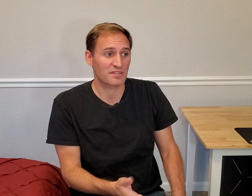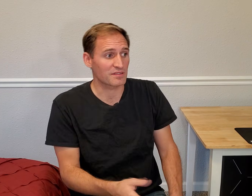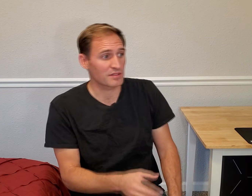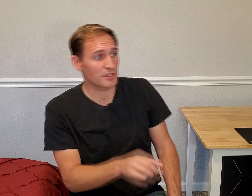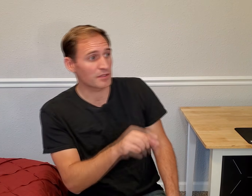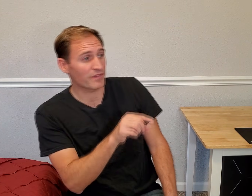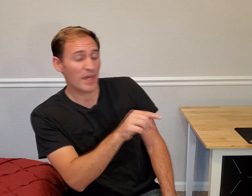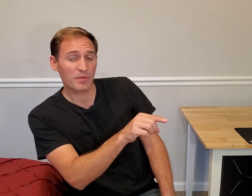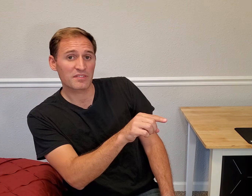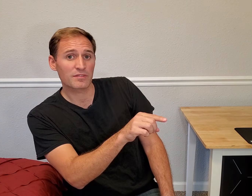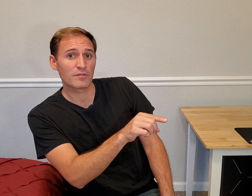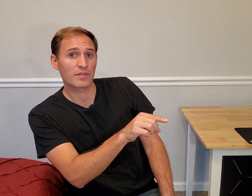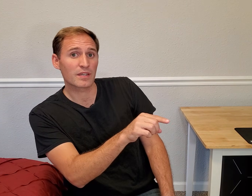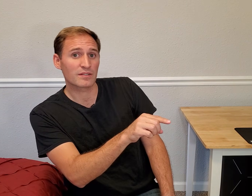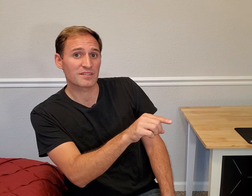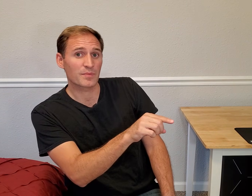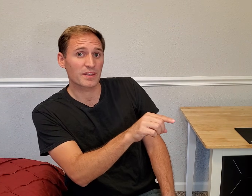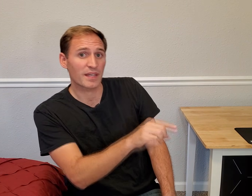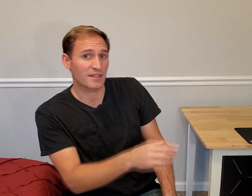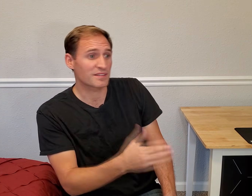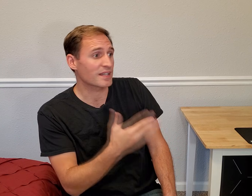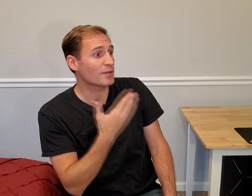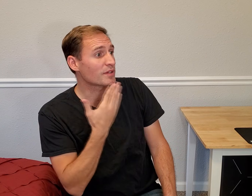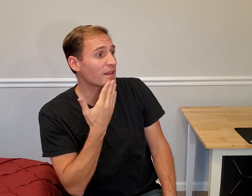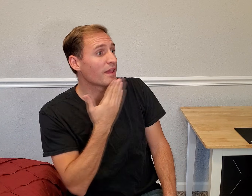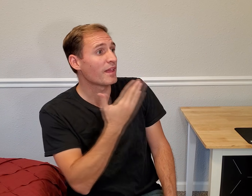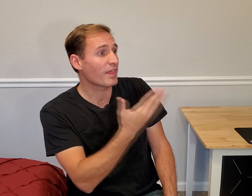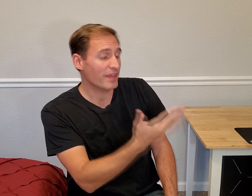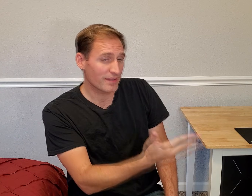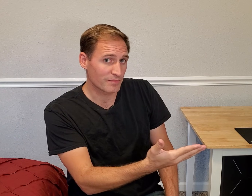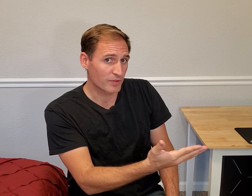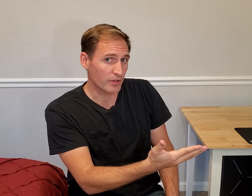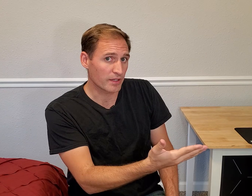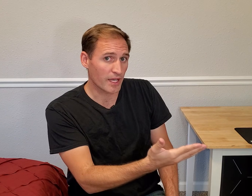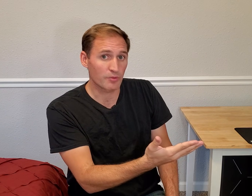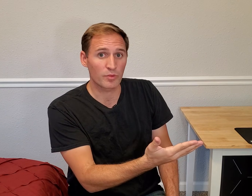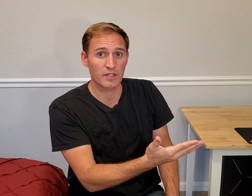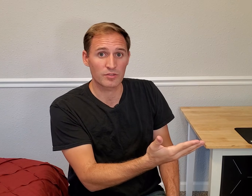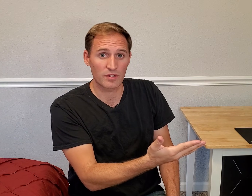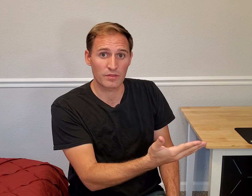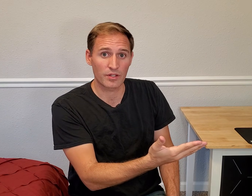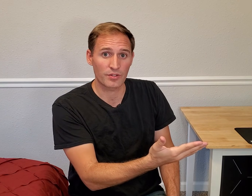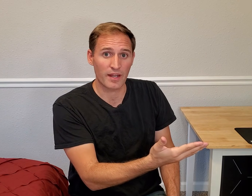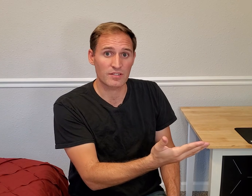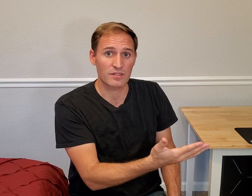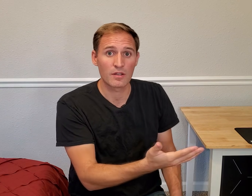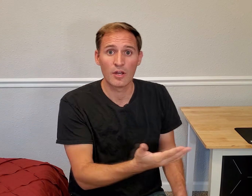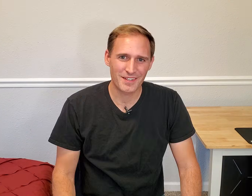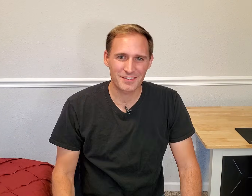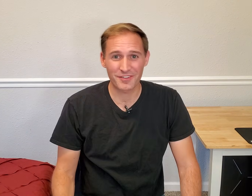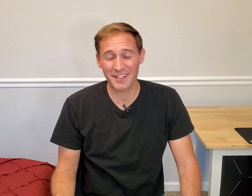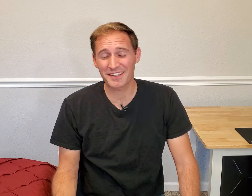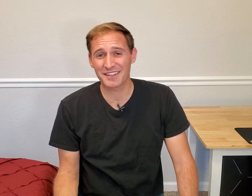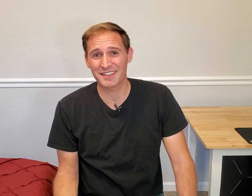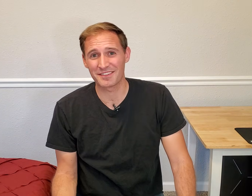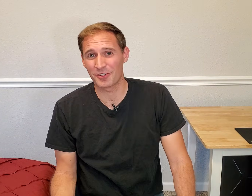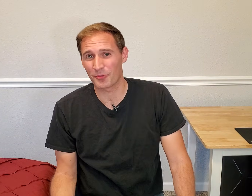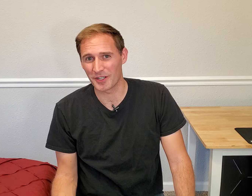person so if that person over there did something nice and I want to thank them for it, I would want to do it in their direction. So the next sign is